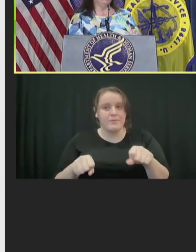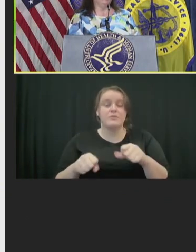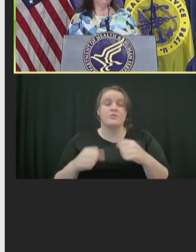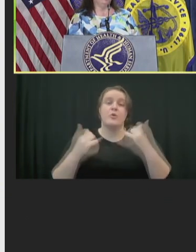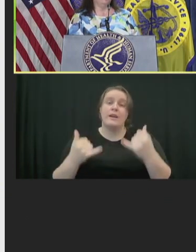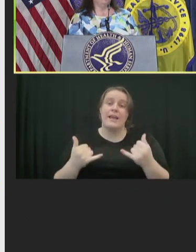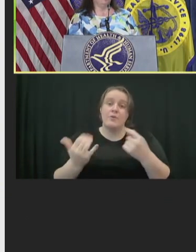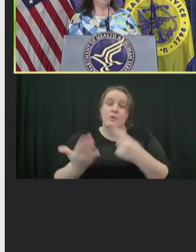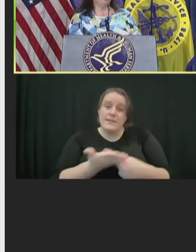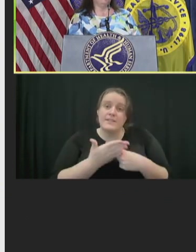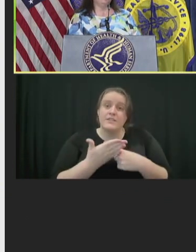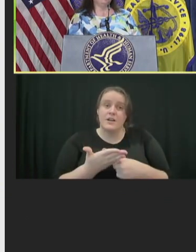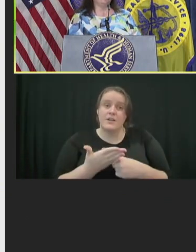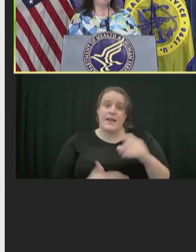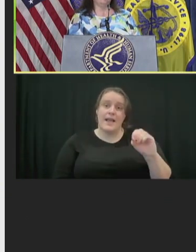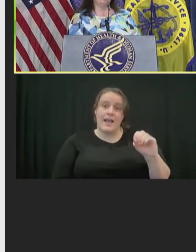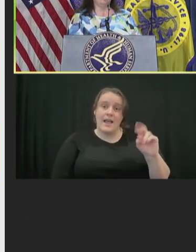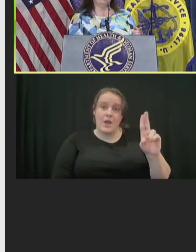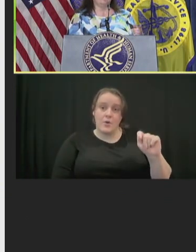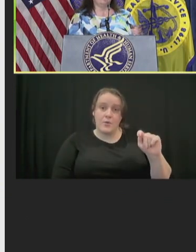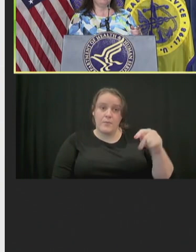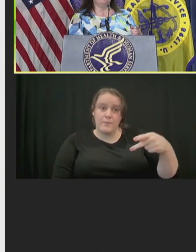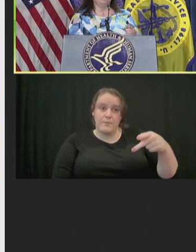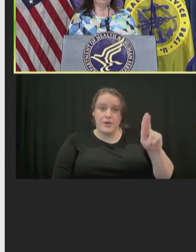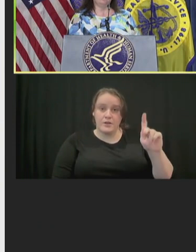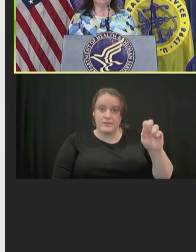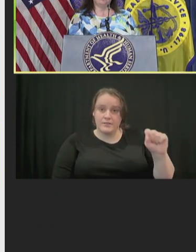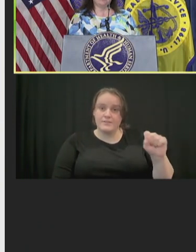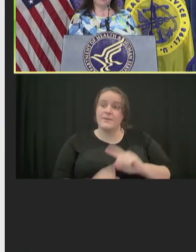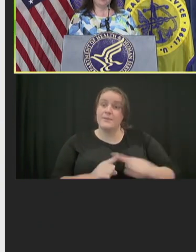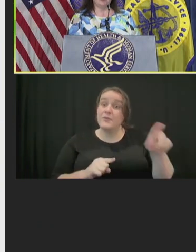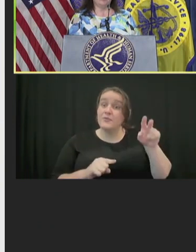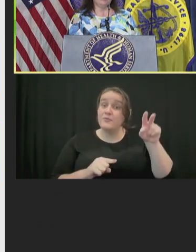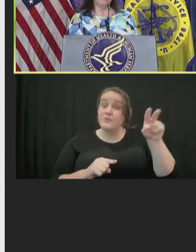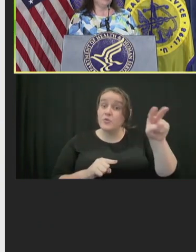looking forward to the future of how we can measure some of those outcomes